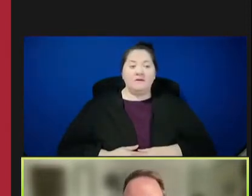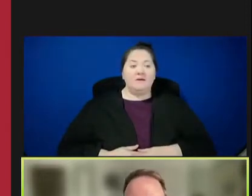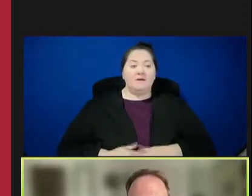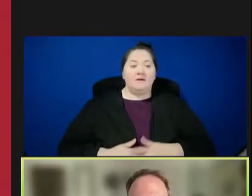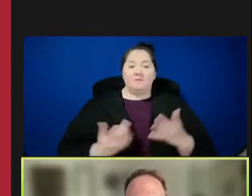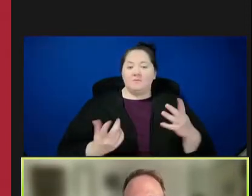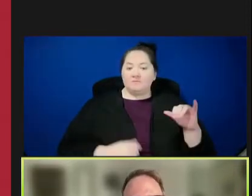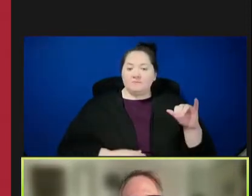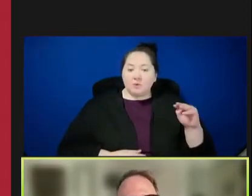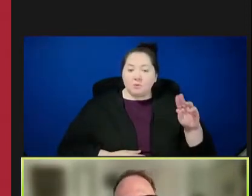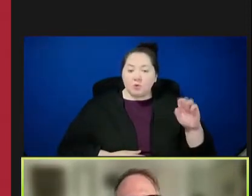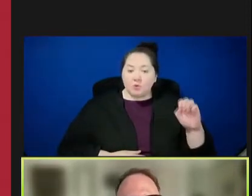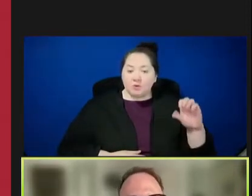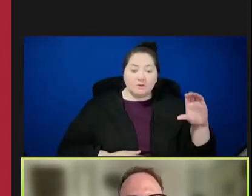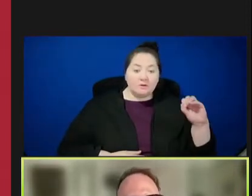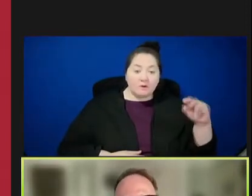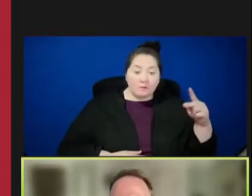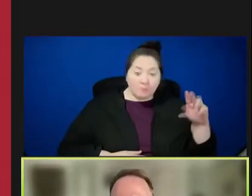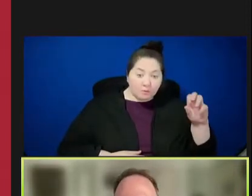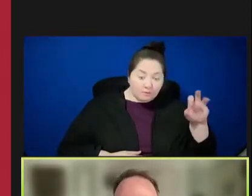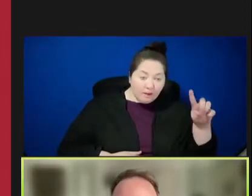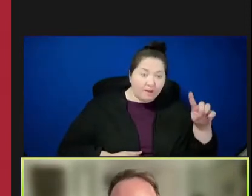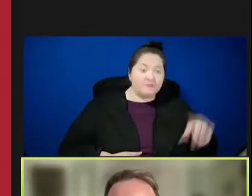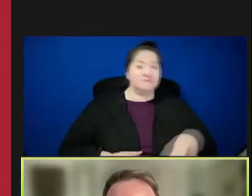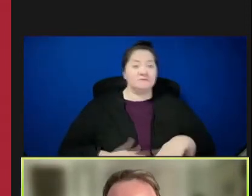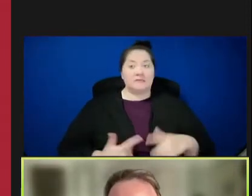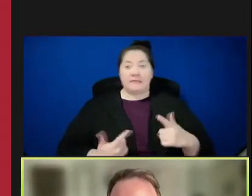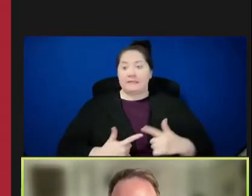those who are living environments that are highly stressed like those in the low and